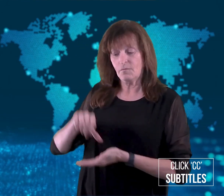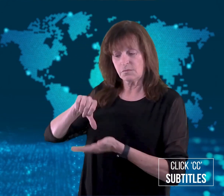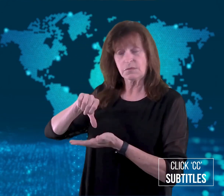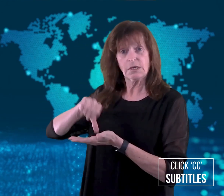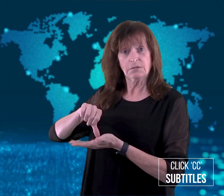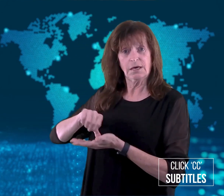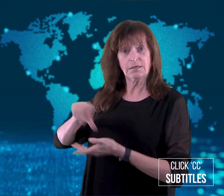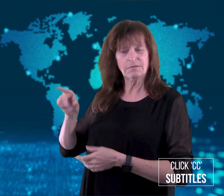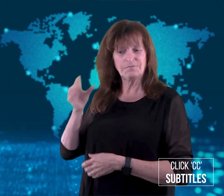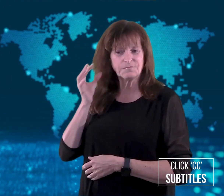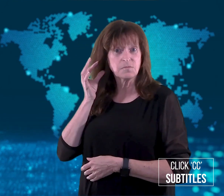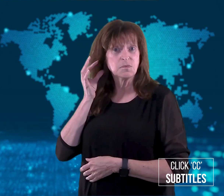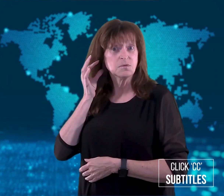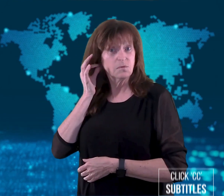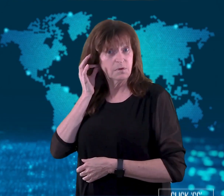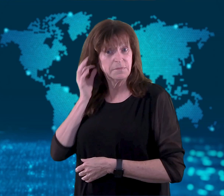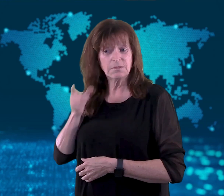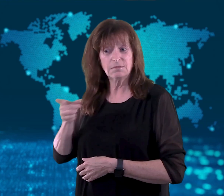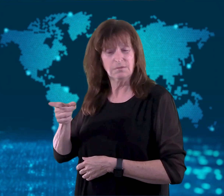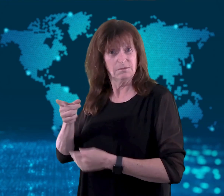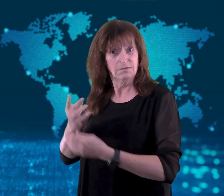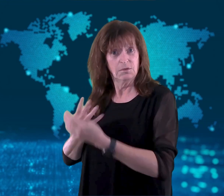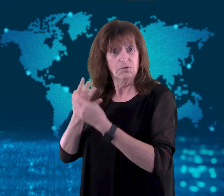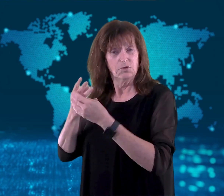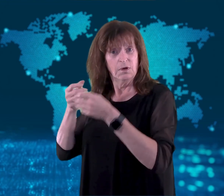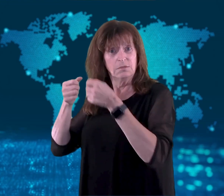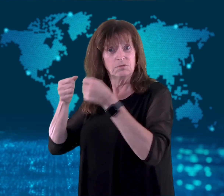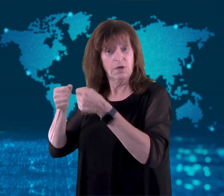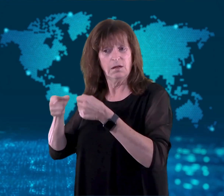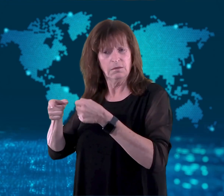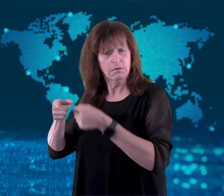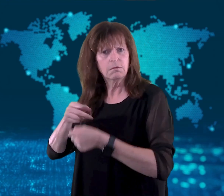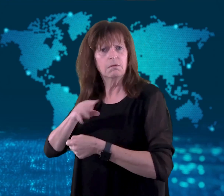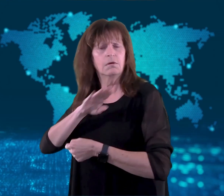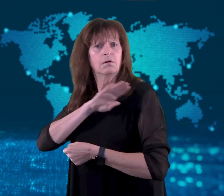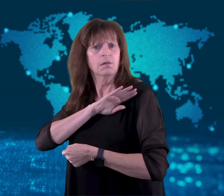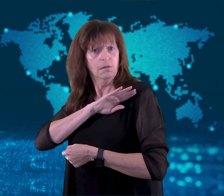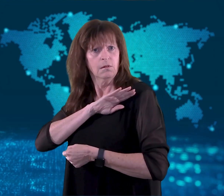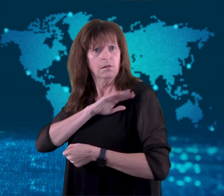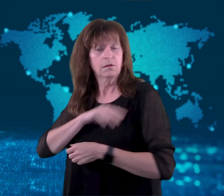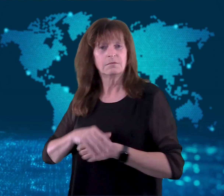Woman dies in custody